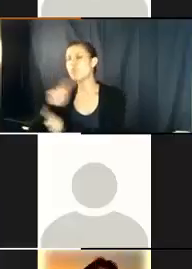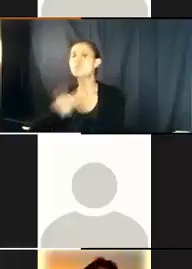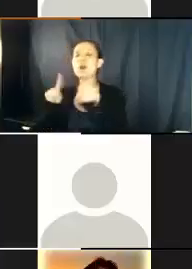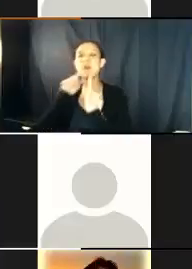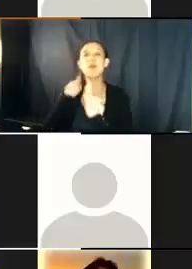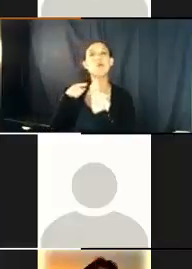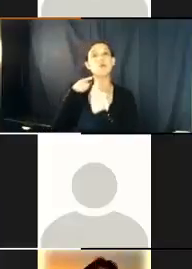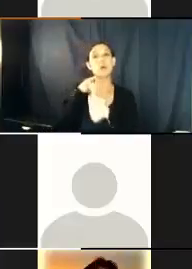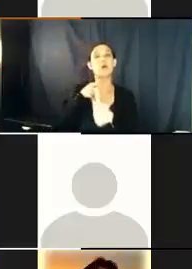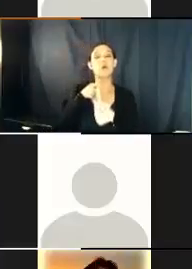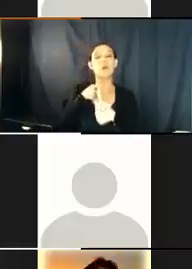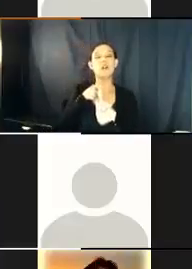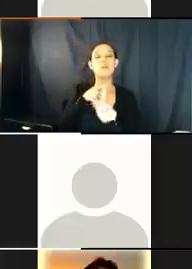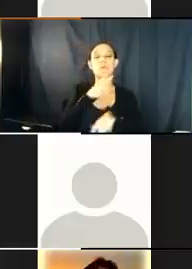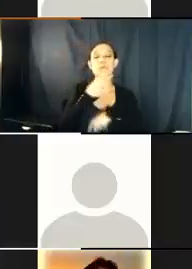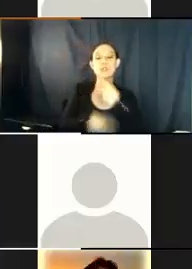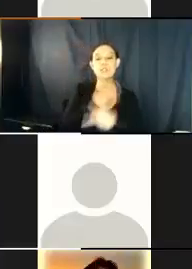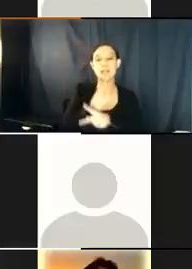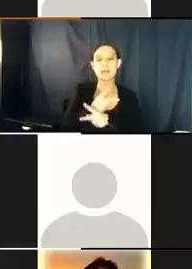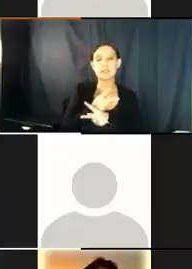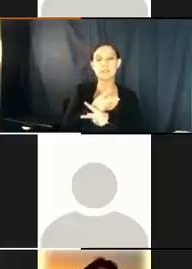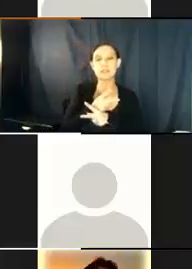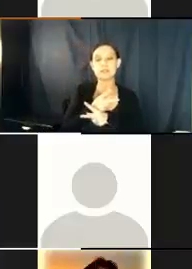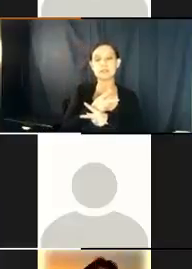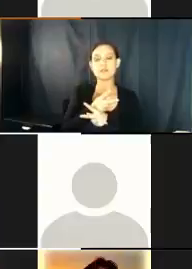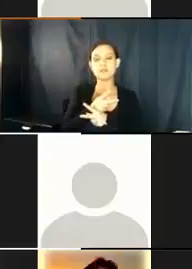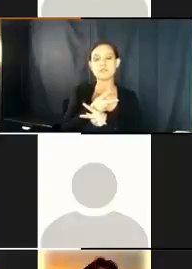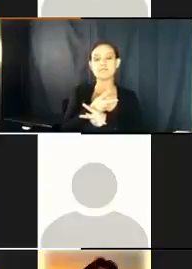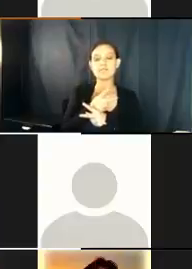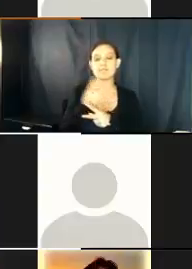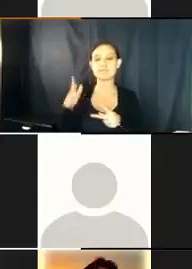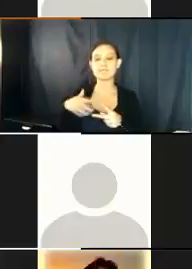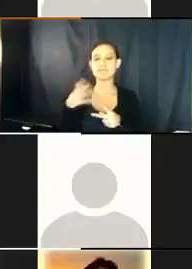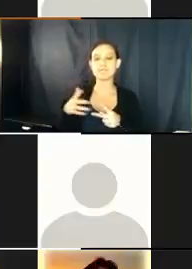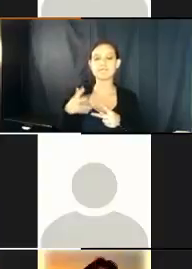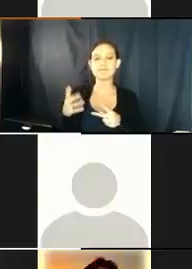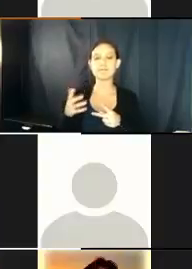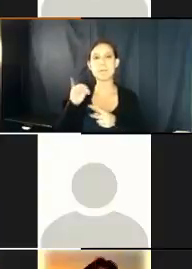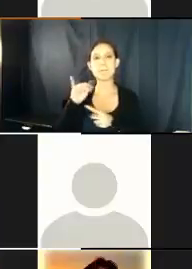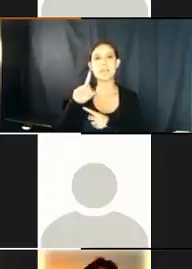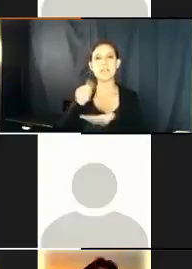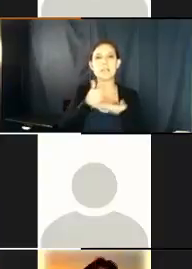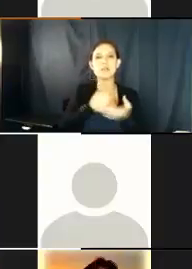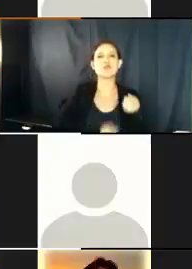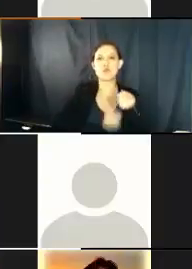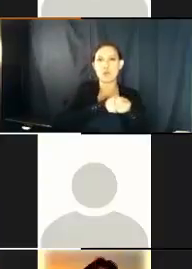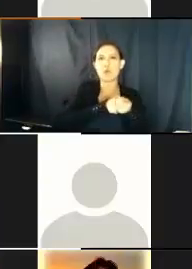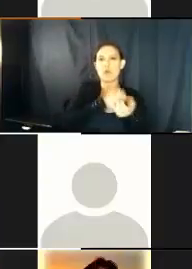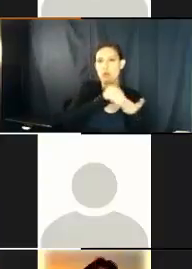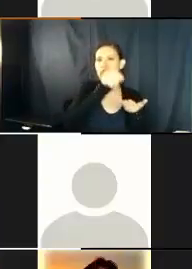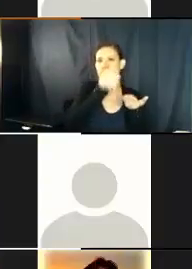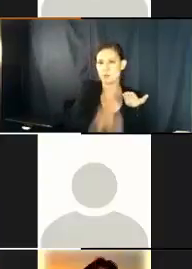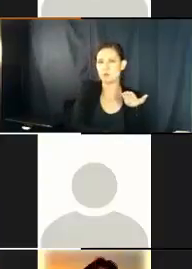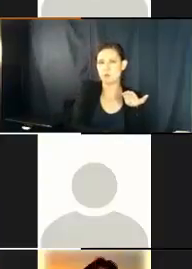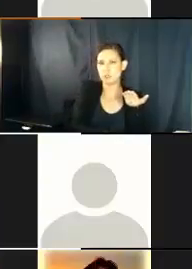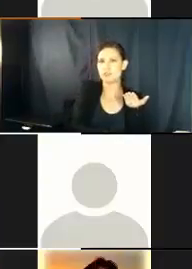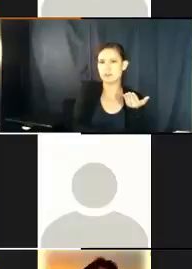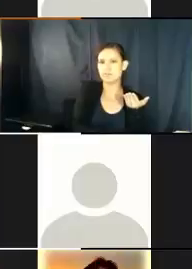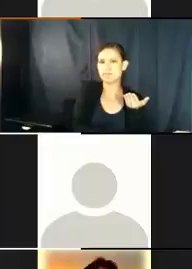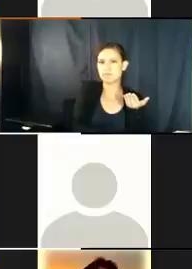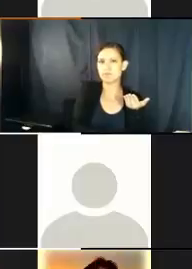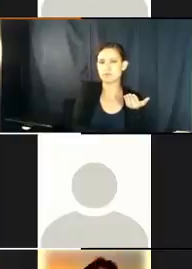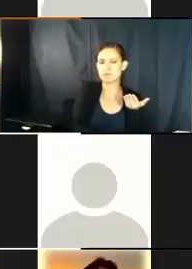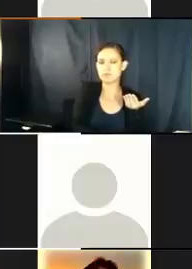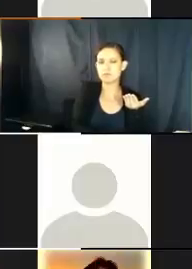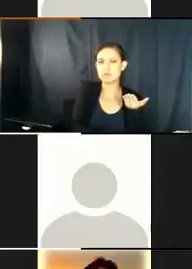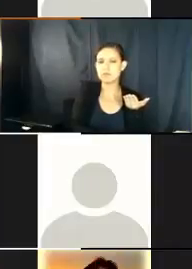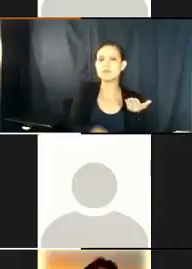But what types of multimedia are helpful to students in order to to learn and to to show